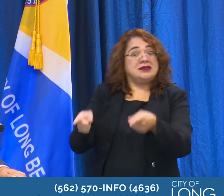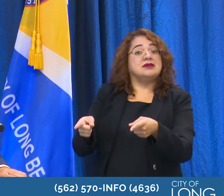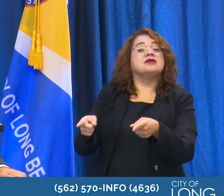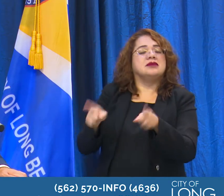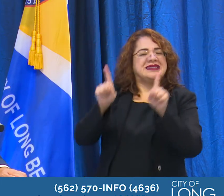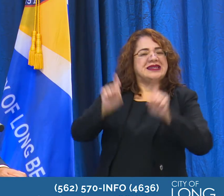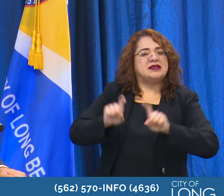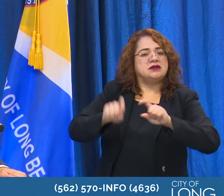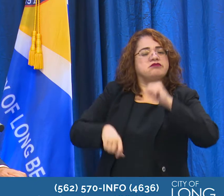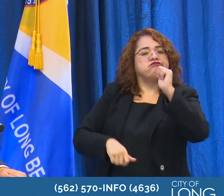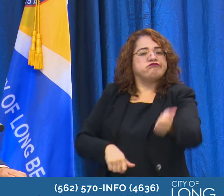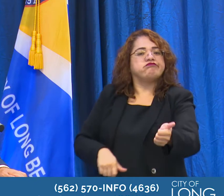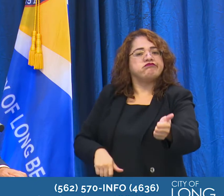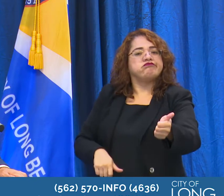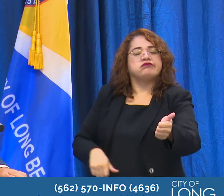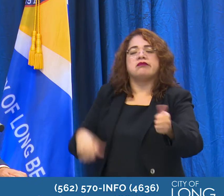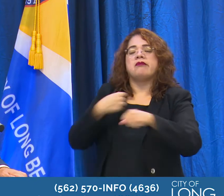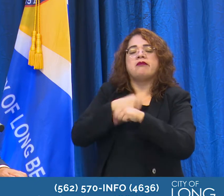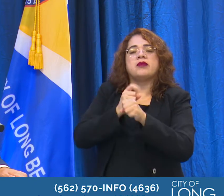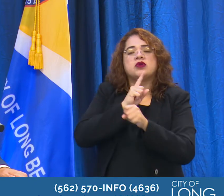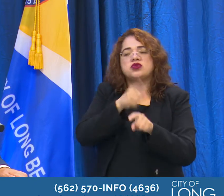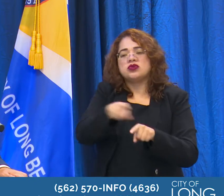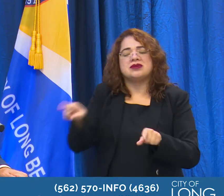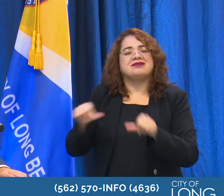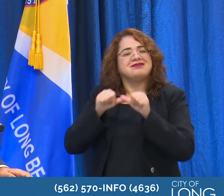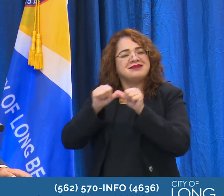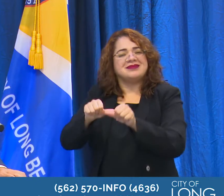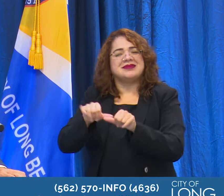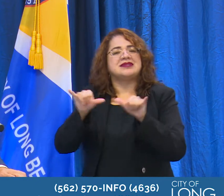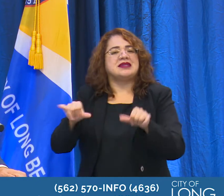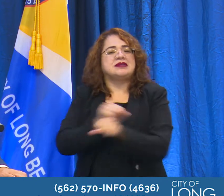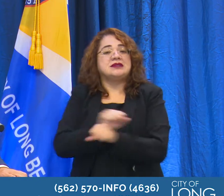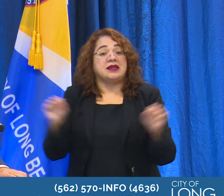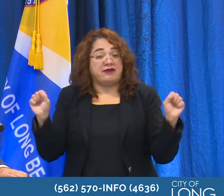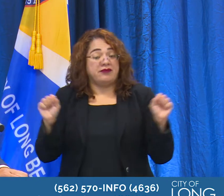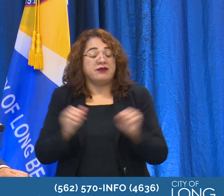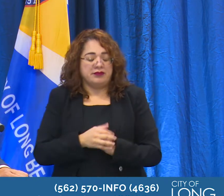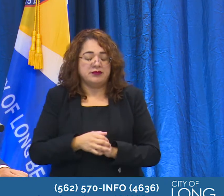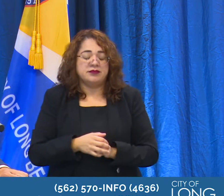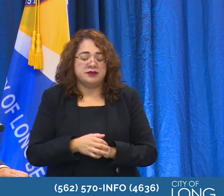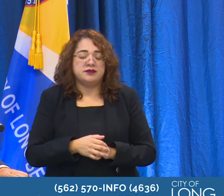all of our workers at the port safe. With the addition of this new site,